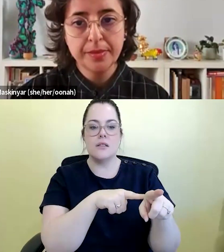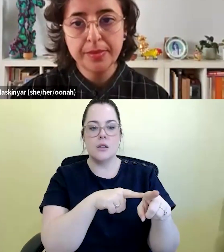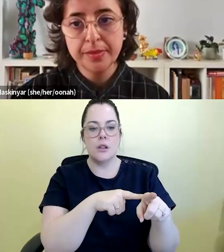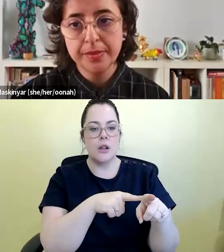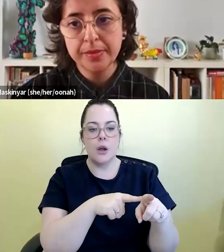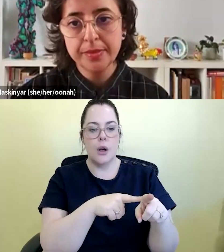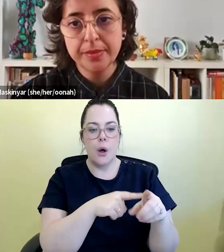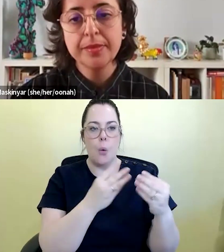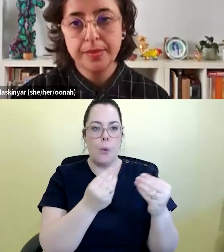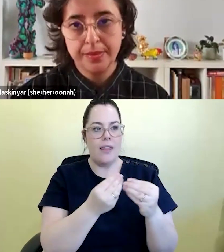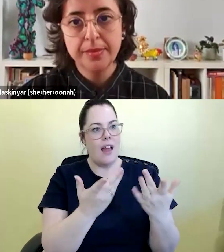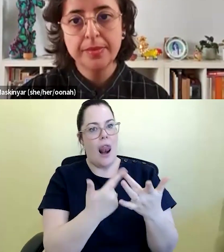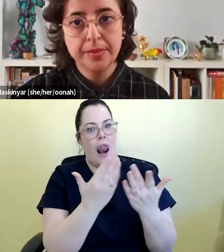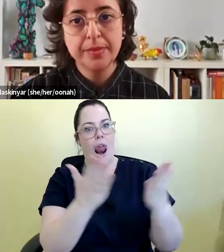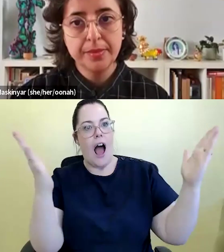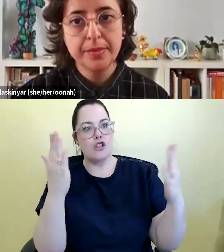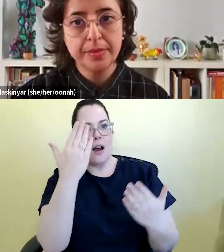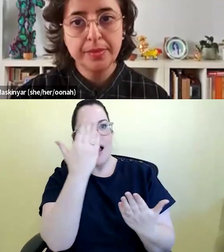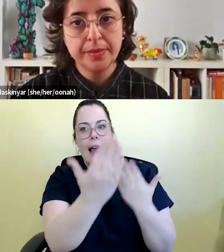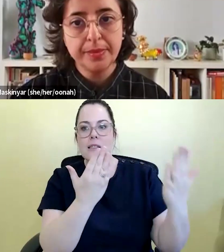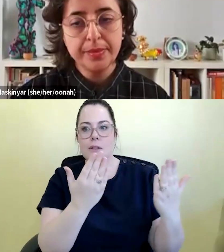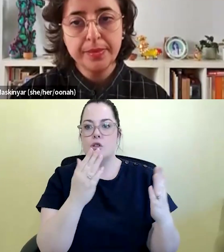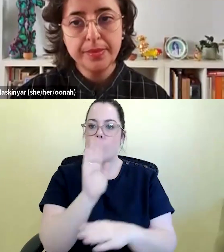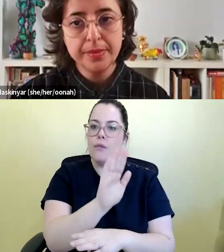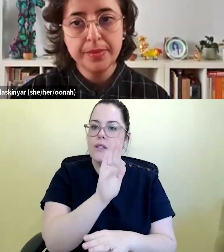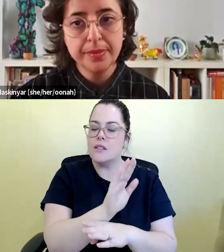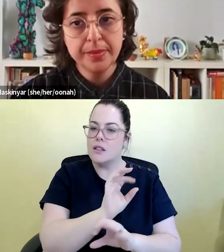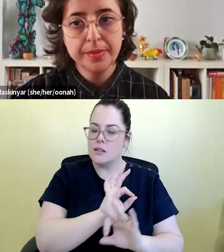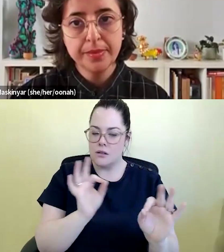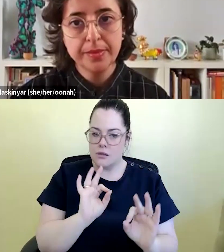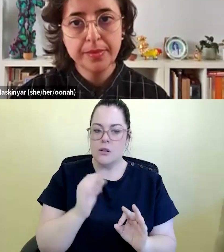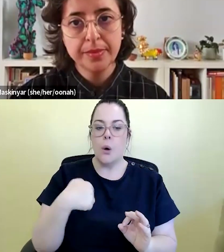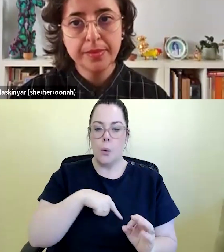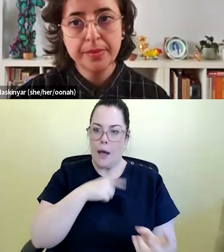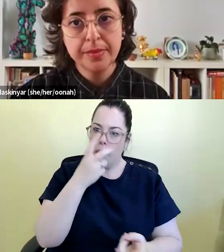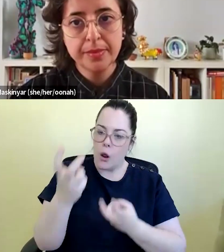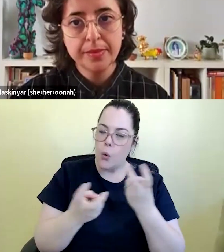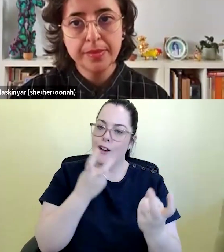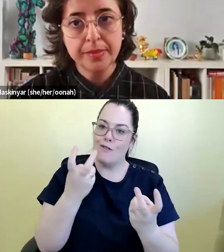in the larger exhibition, single curator. We are looking for a particular story that makes sense